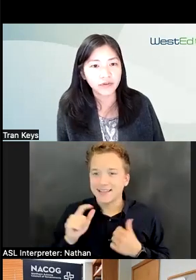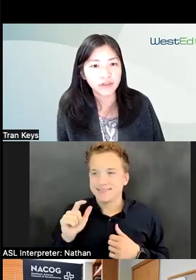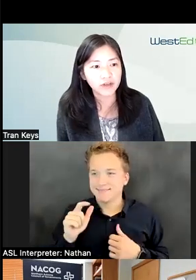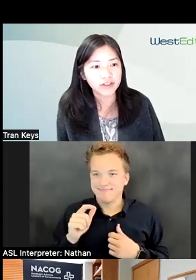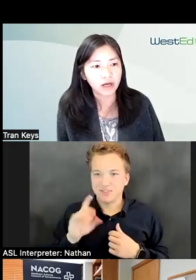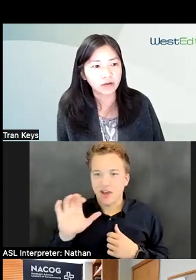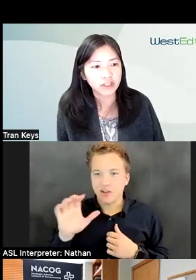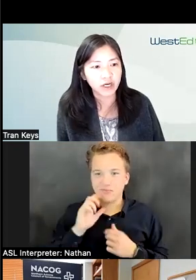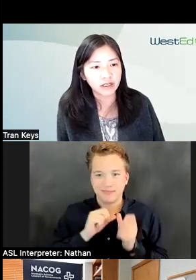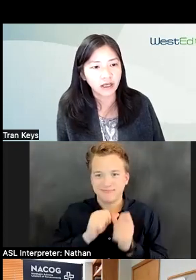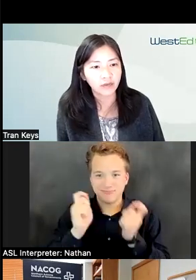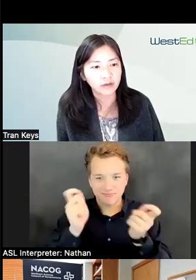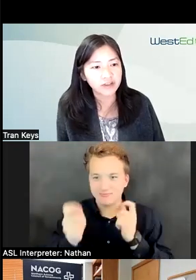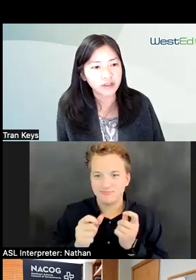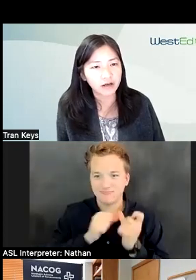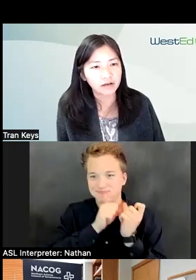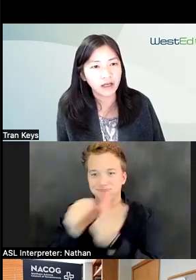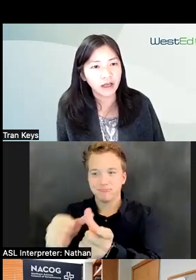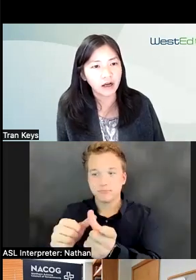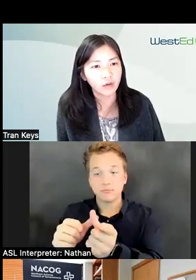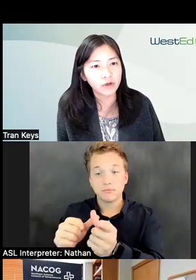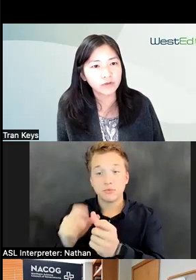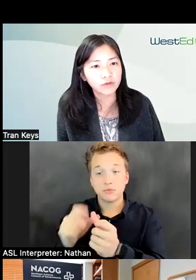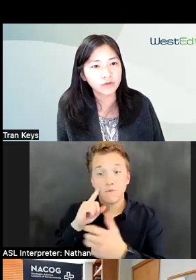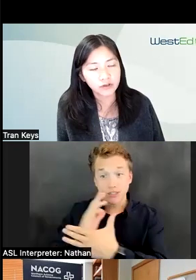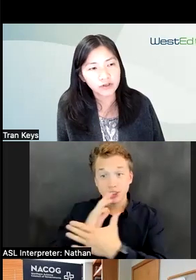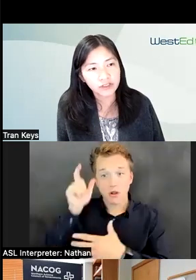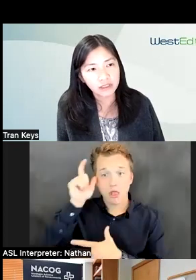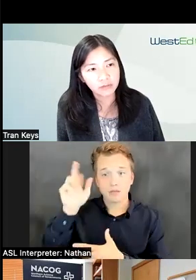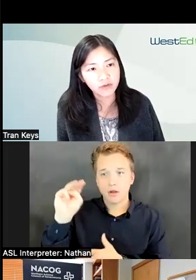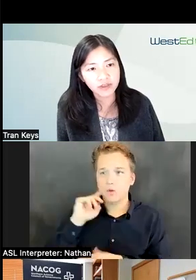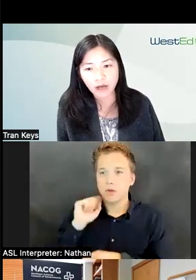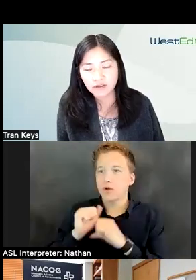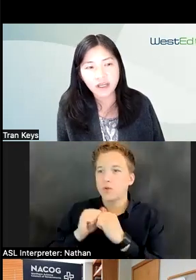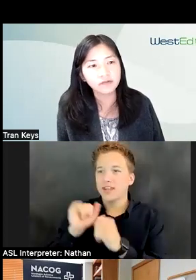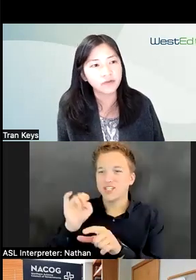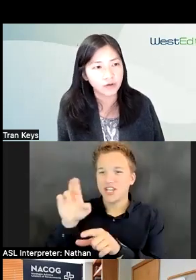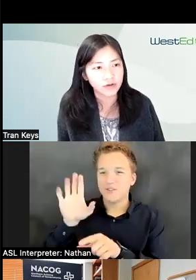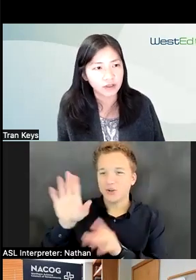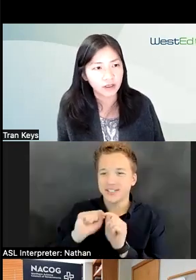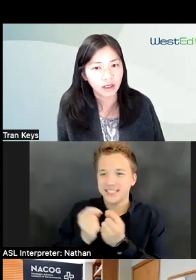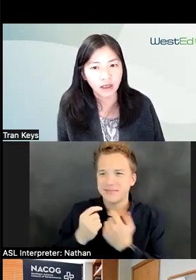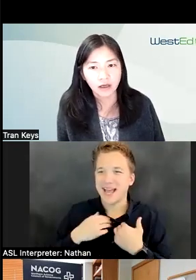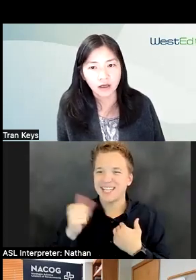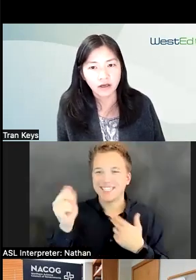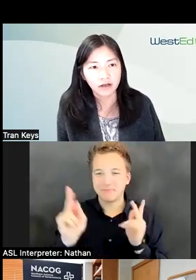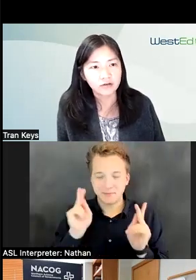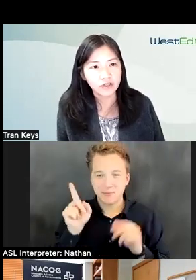With this question about sharing the logic model, we worked with Jennifer and her team. It was about 10 folks.